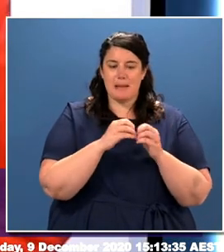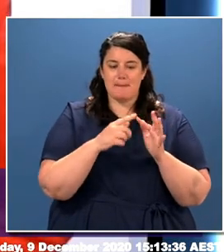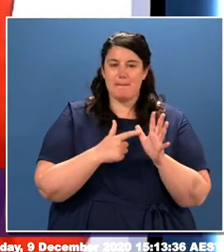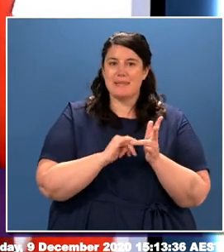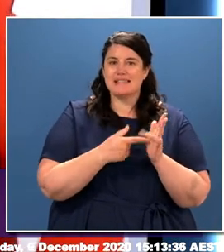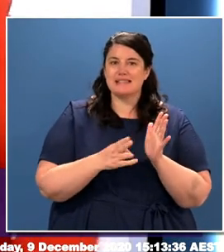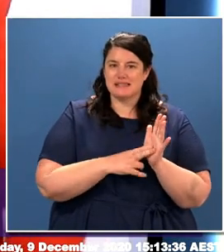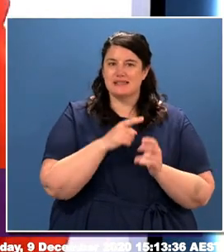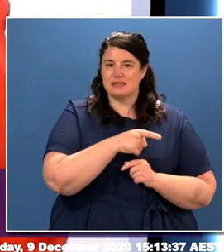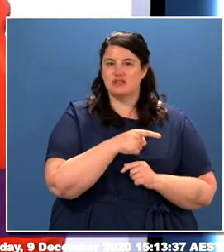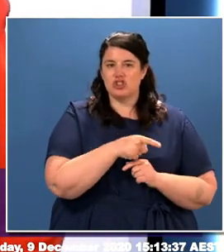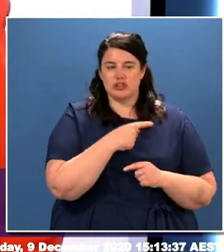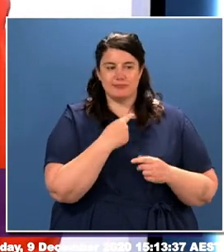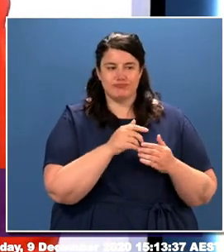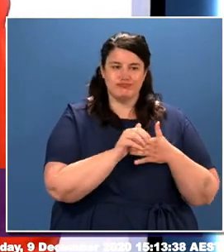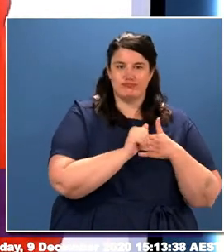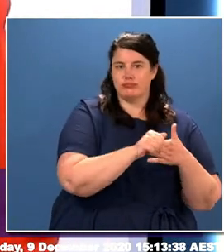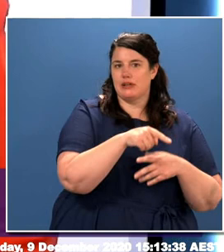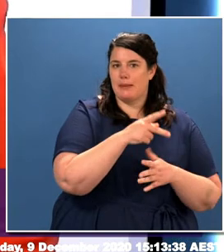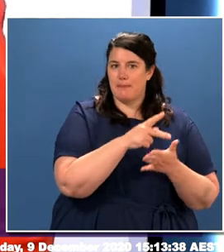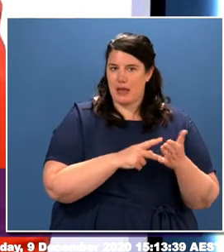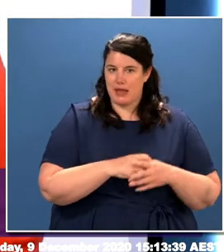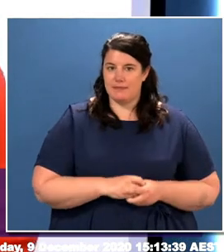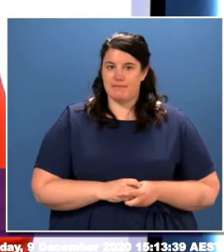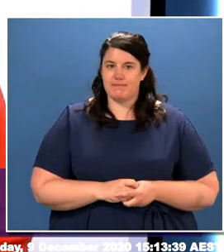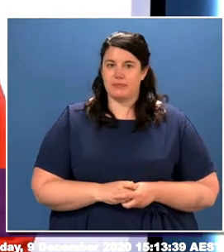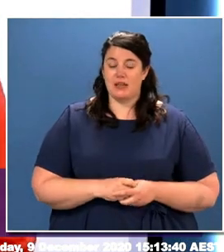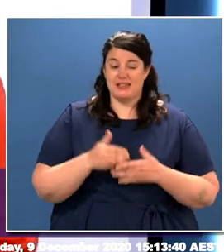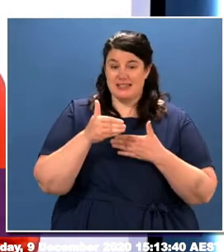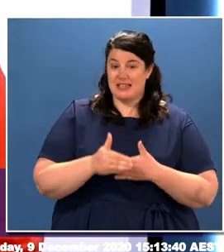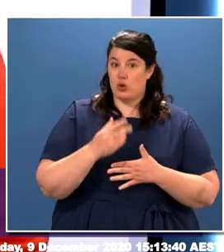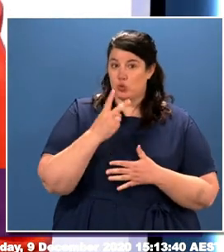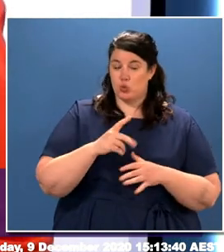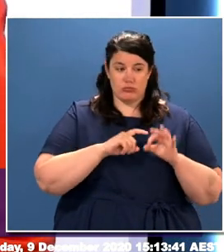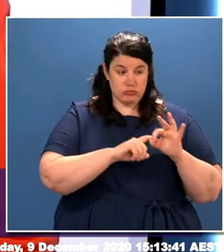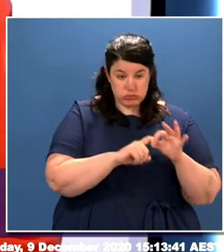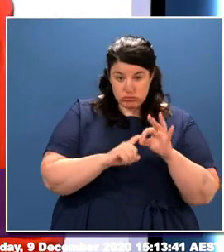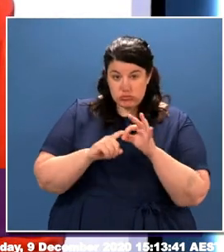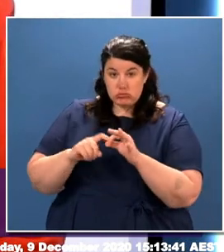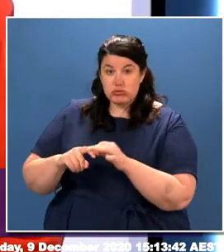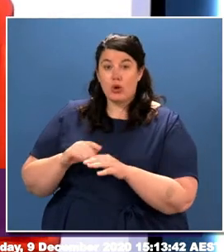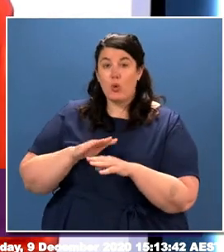And that stage two involved doing a survey of 200 young people with